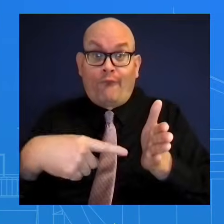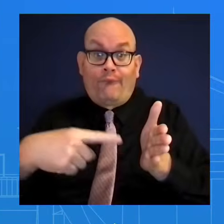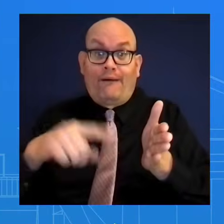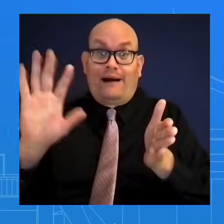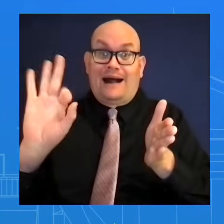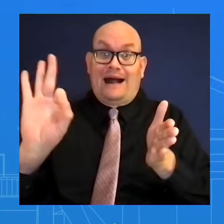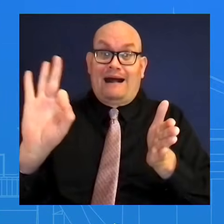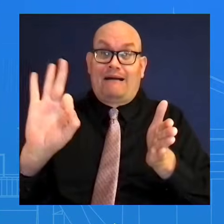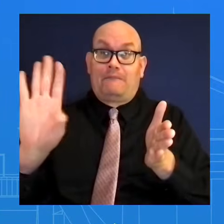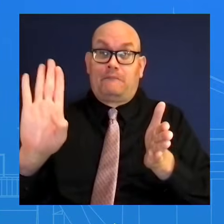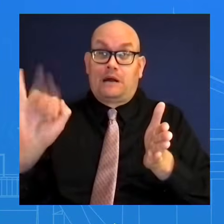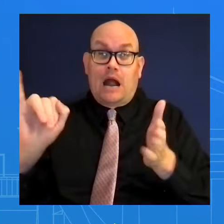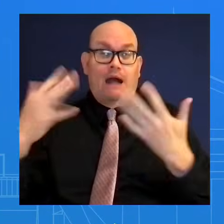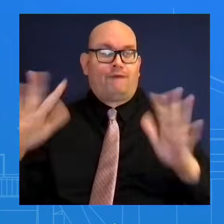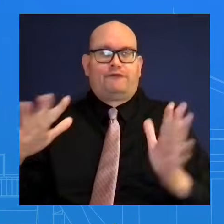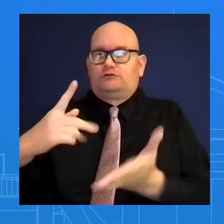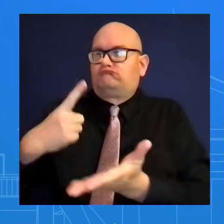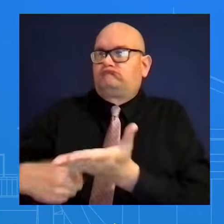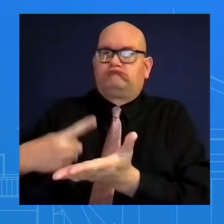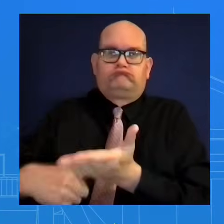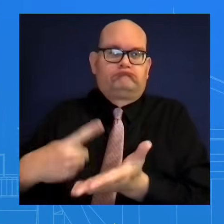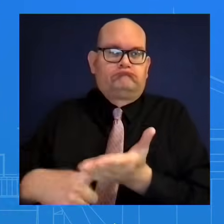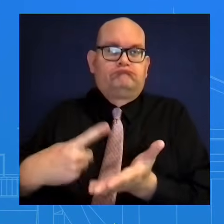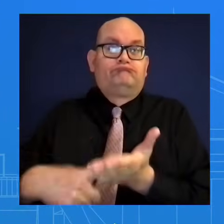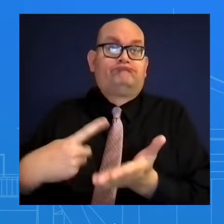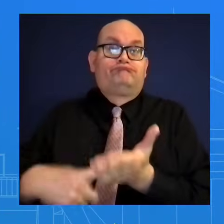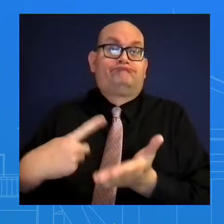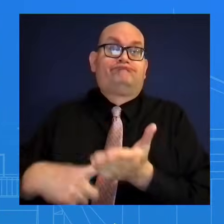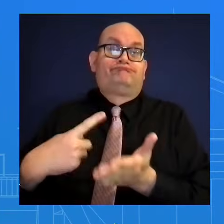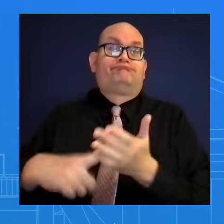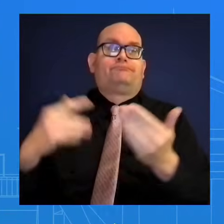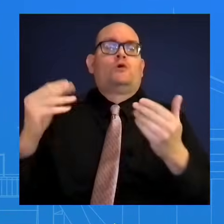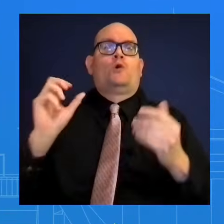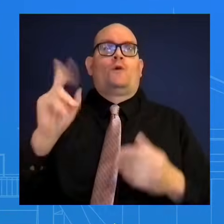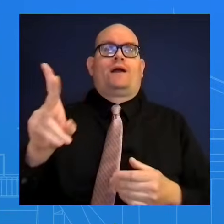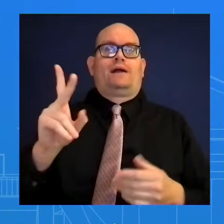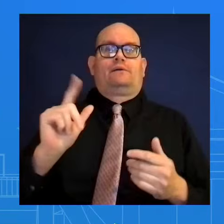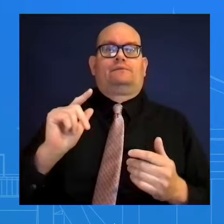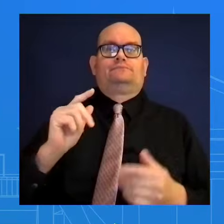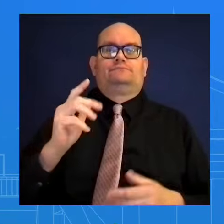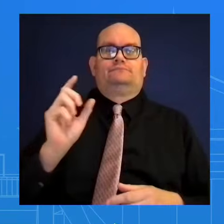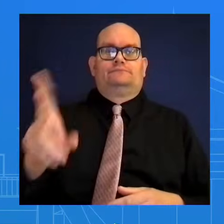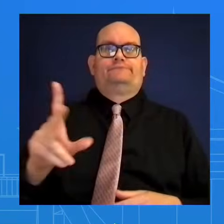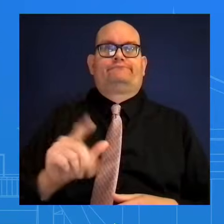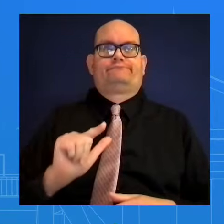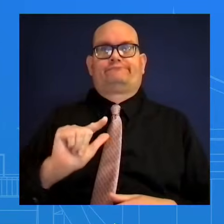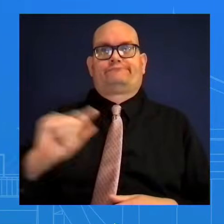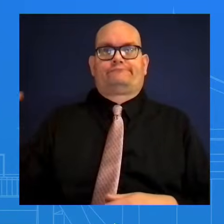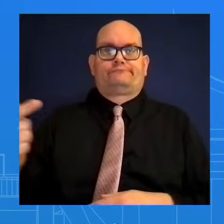Ms. Jean-Pierre: All right, let's go. The Press: And question about -- Ms. Jean-Pierre: Let's go. Let's go. Mr. Kirby: Thanks, Karine. Ms. Jean-Pierre: Thank you.